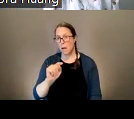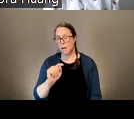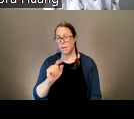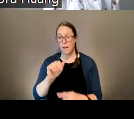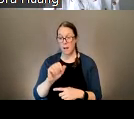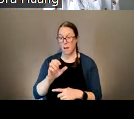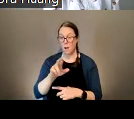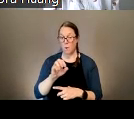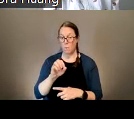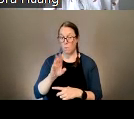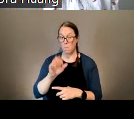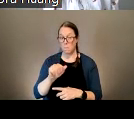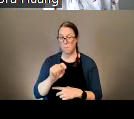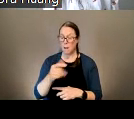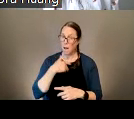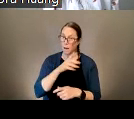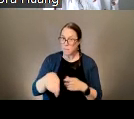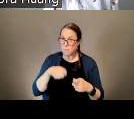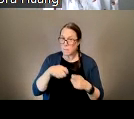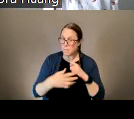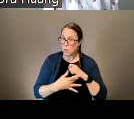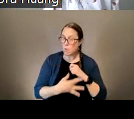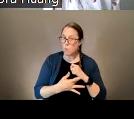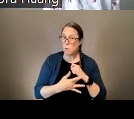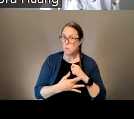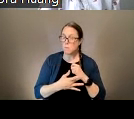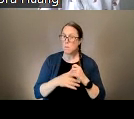for you to get very specific about editing your tags.